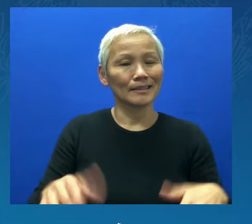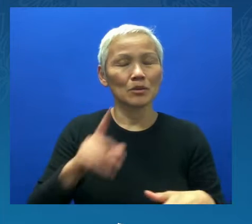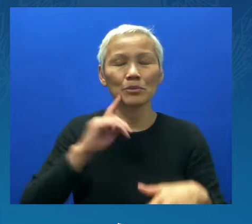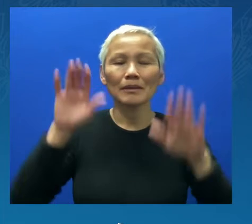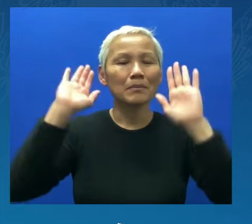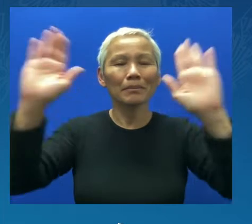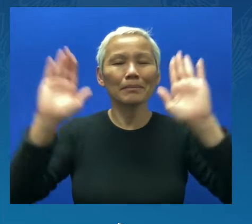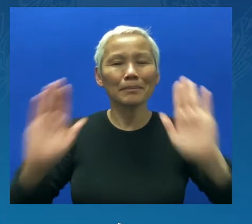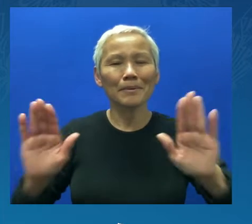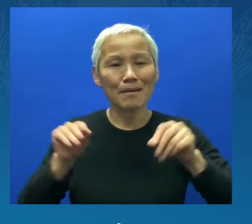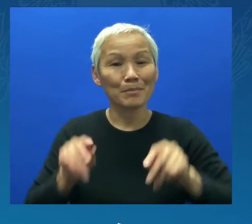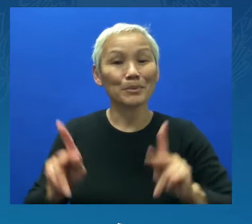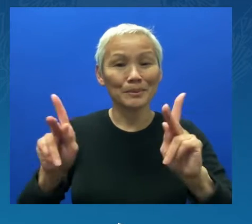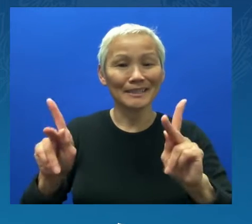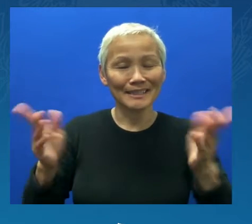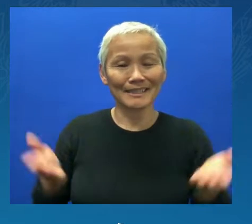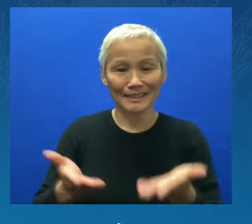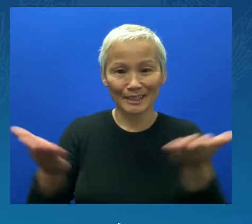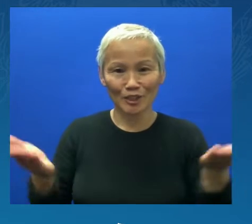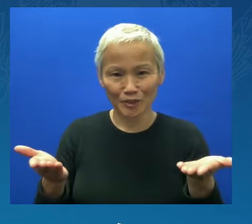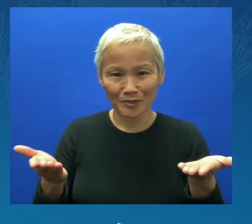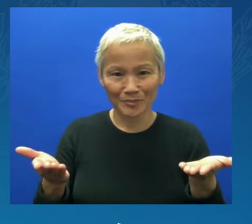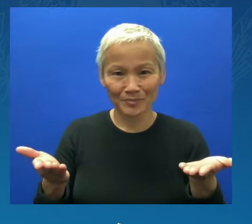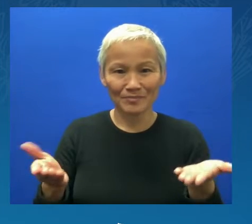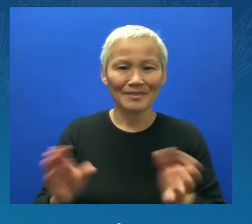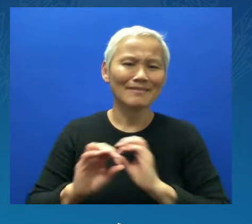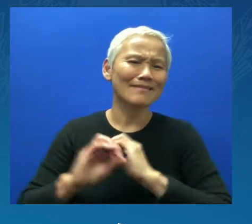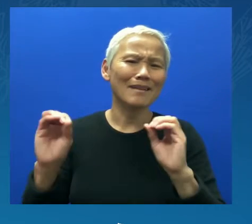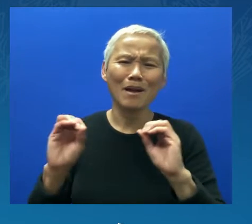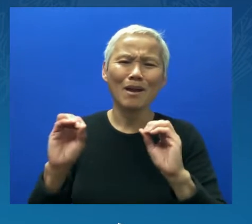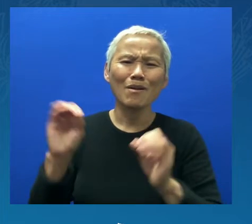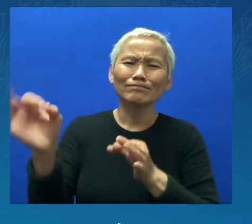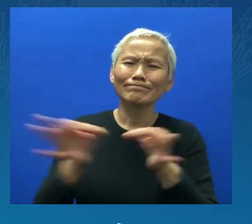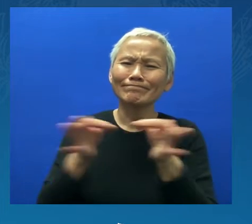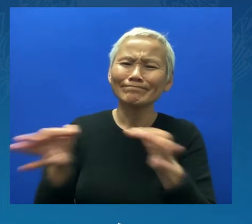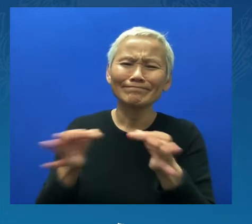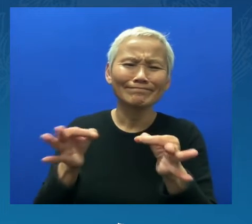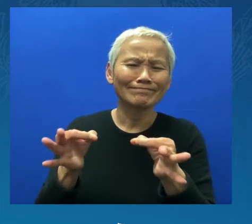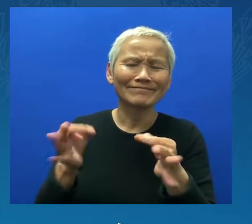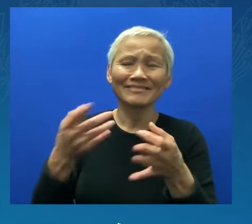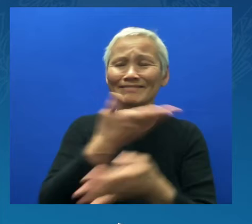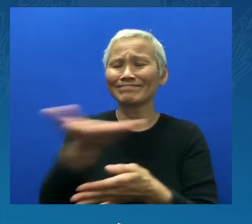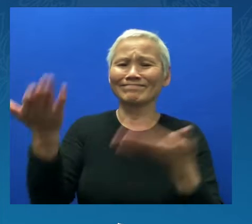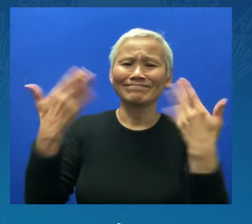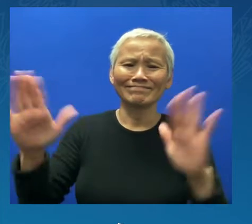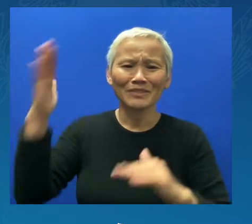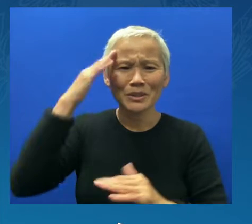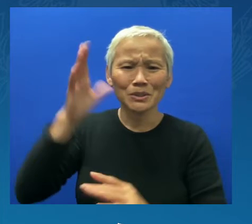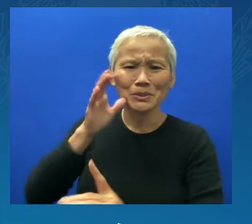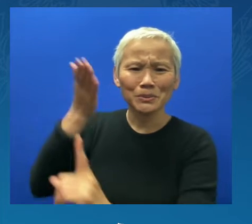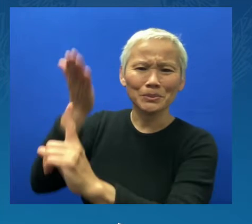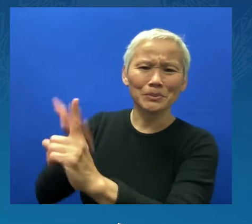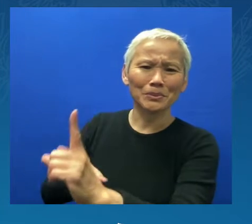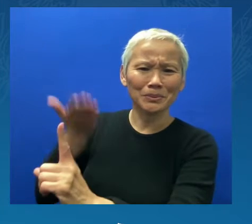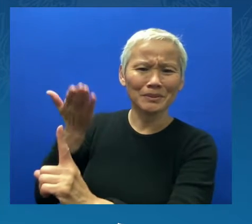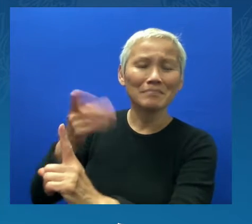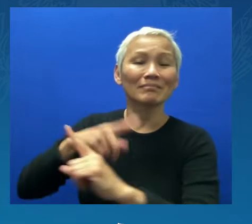needs no warm up or introduction. But I do want folks to know that the vice president